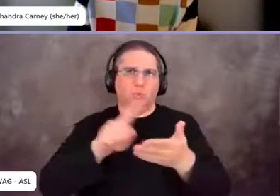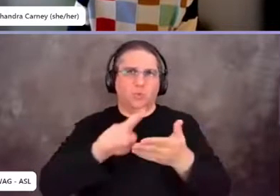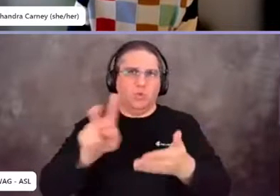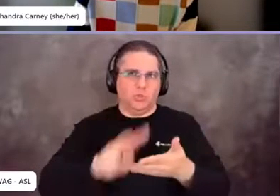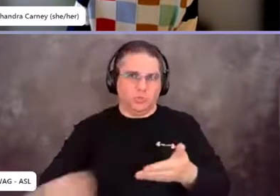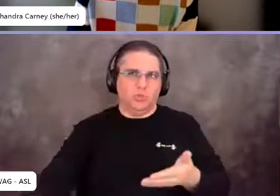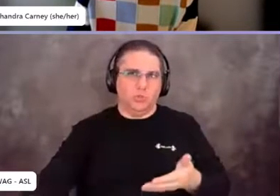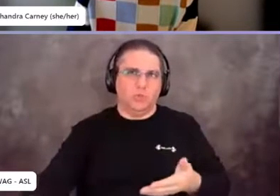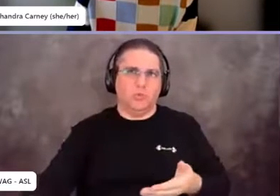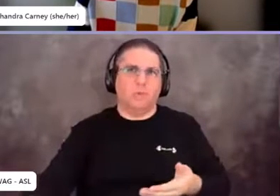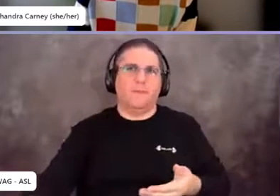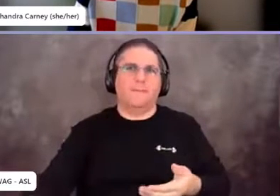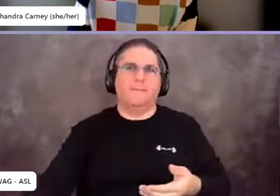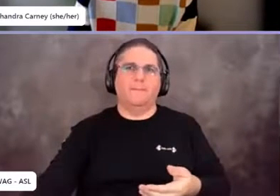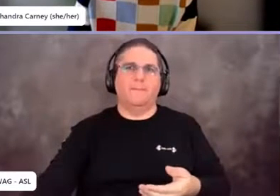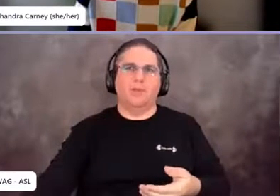in our Q&A section. We will post those to the event page